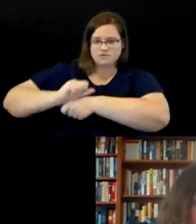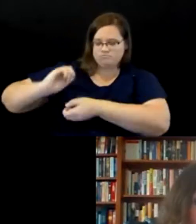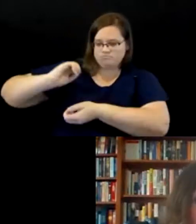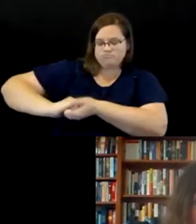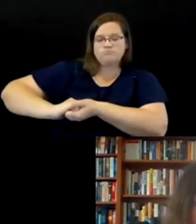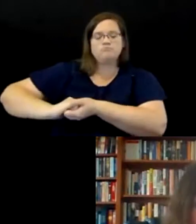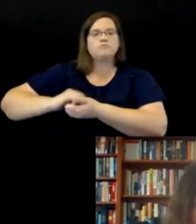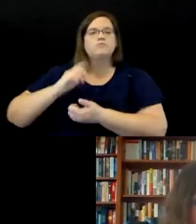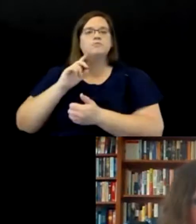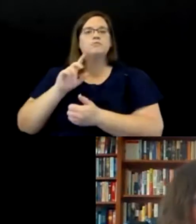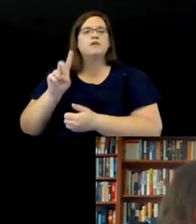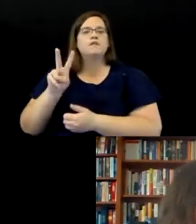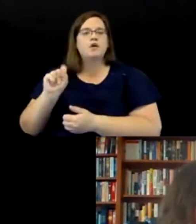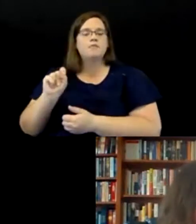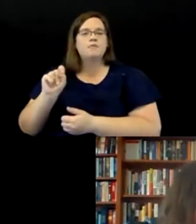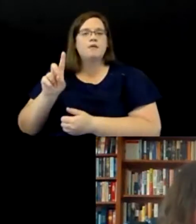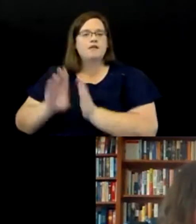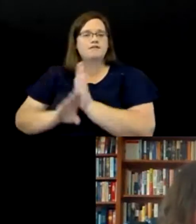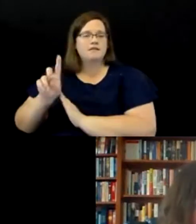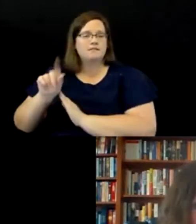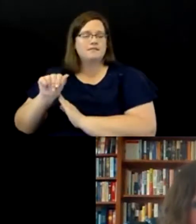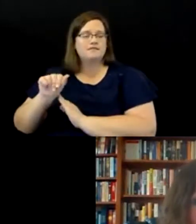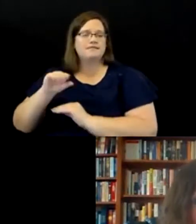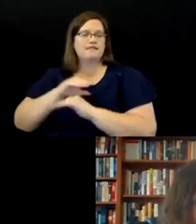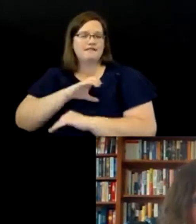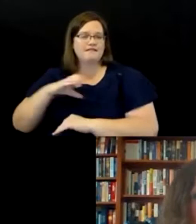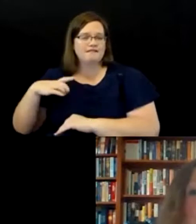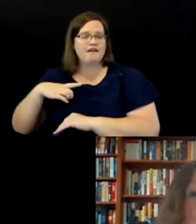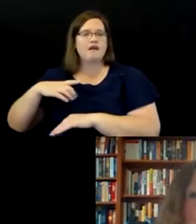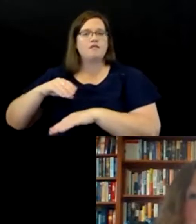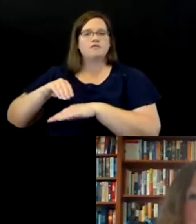Disabilities Council to provide consultation on the needs of